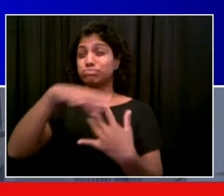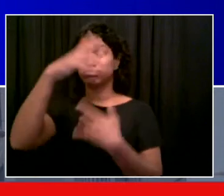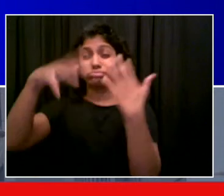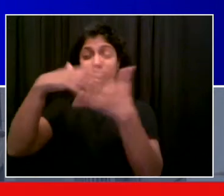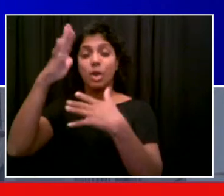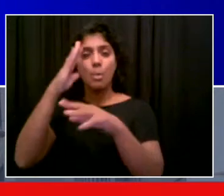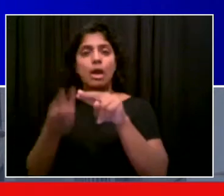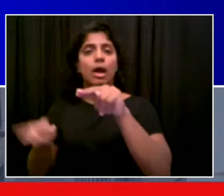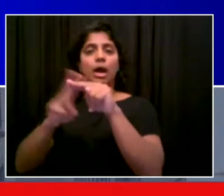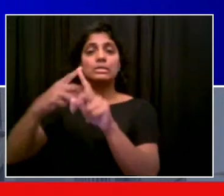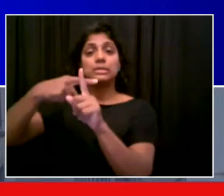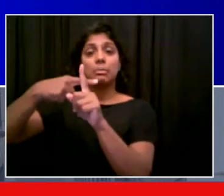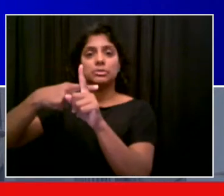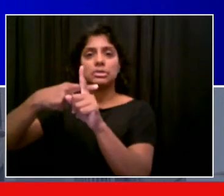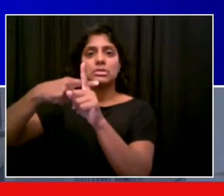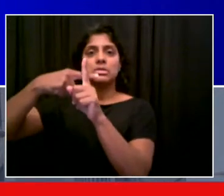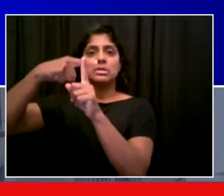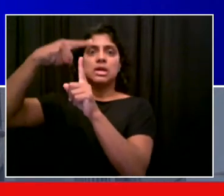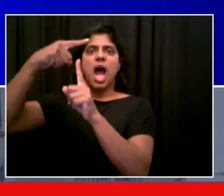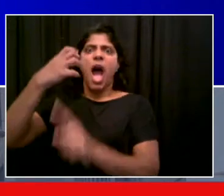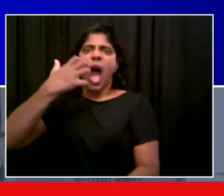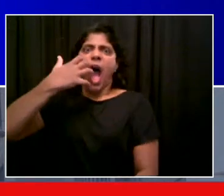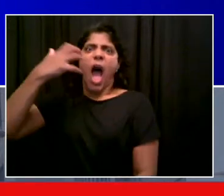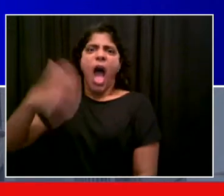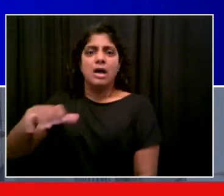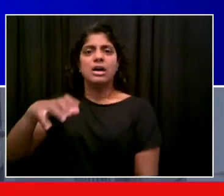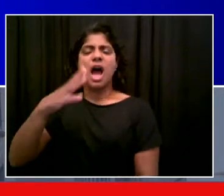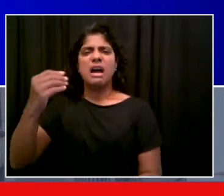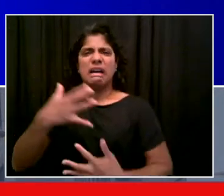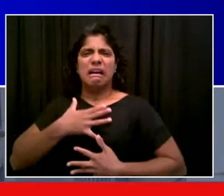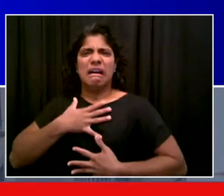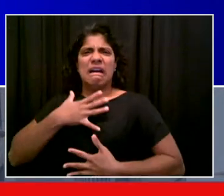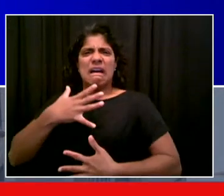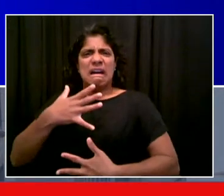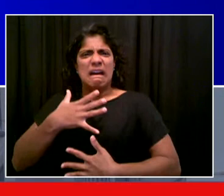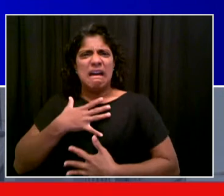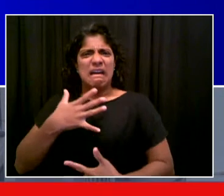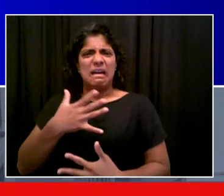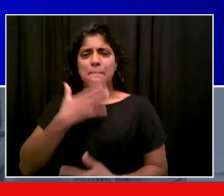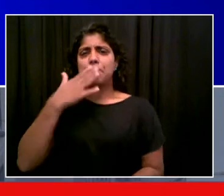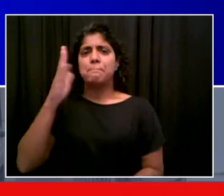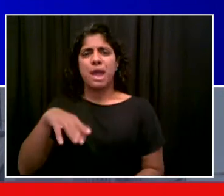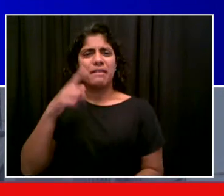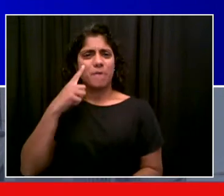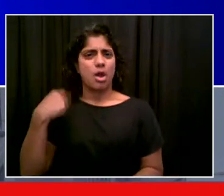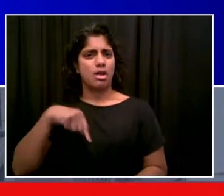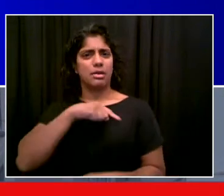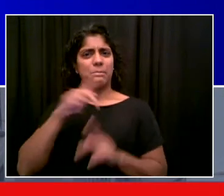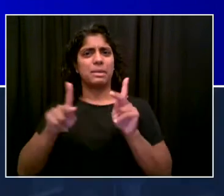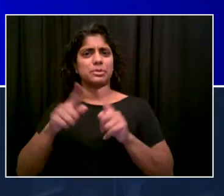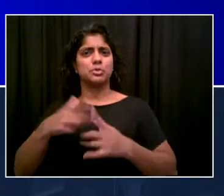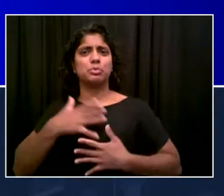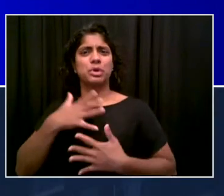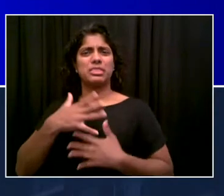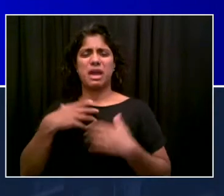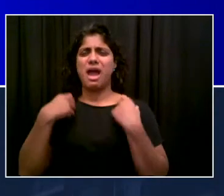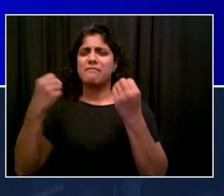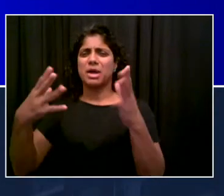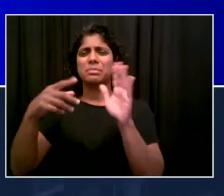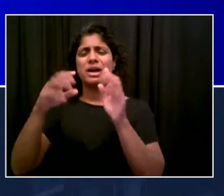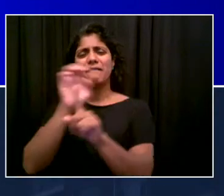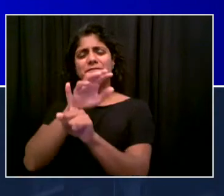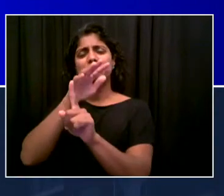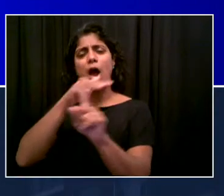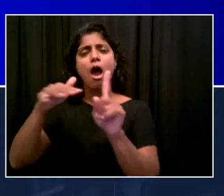IT MAKES CLIMATE